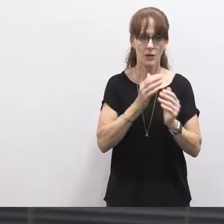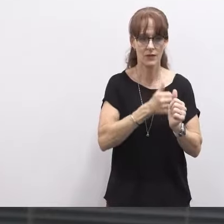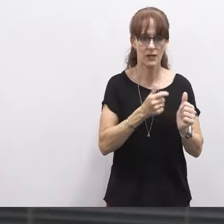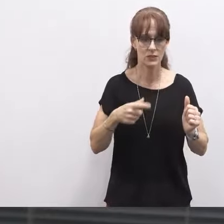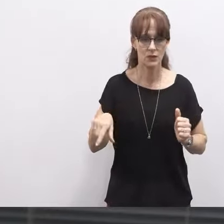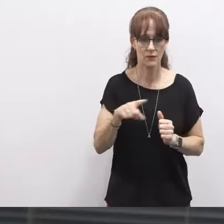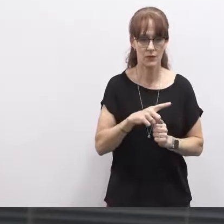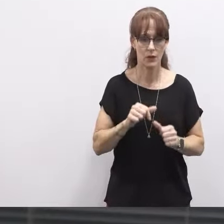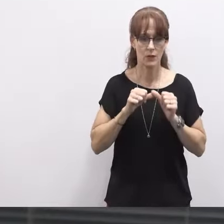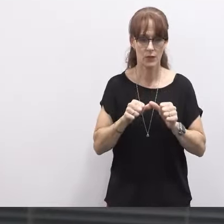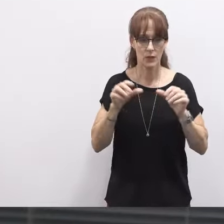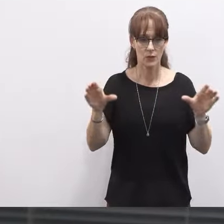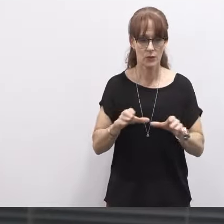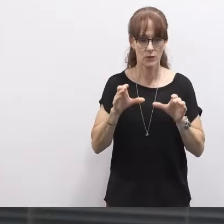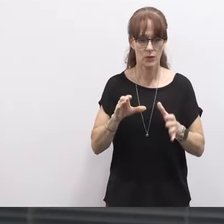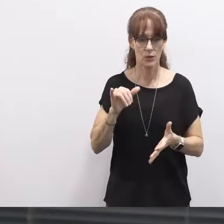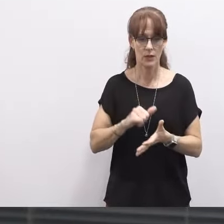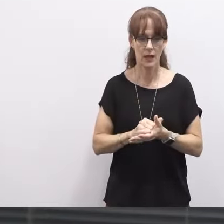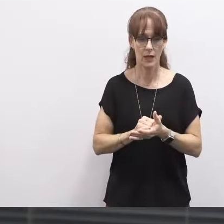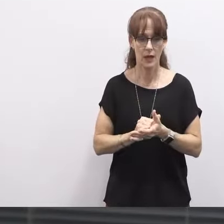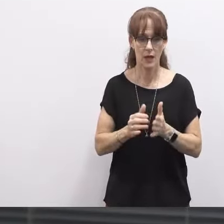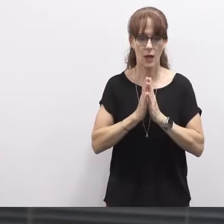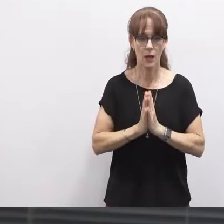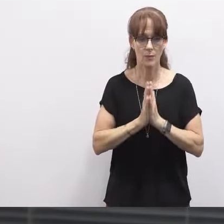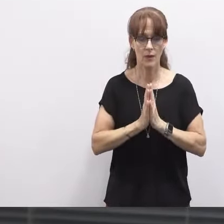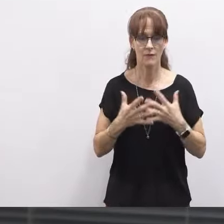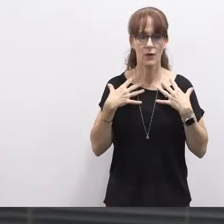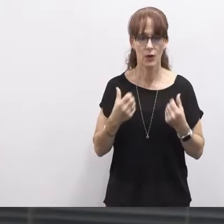and I will continue to do so. I will pray for courage and discernment